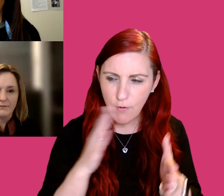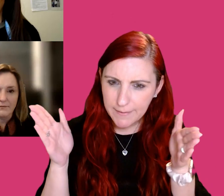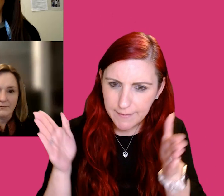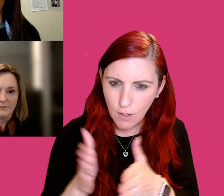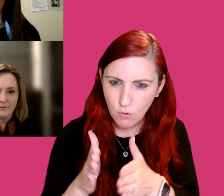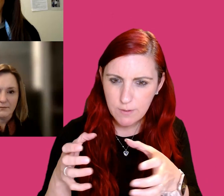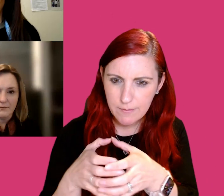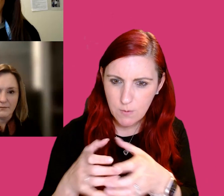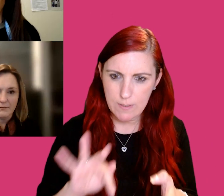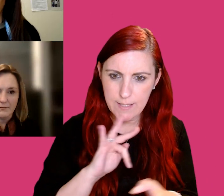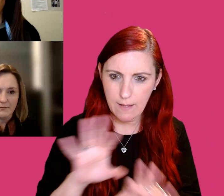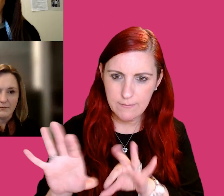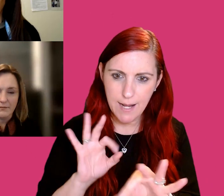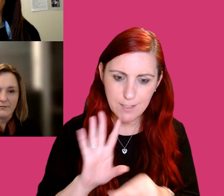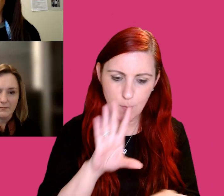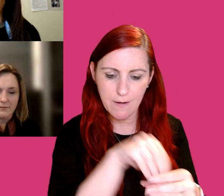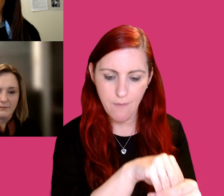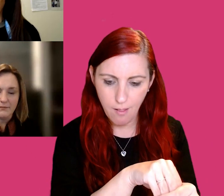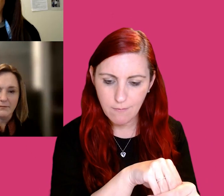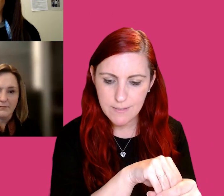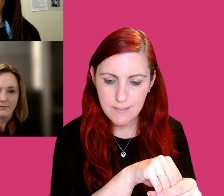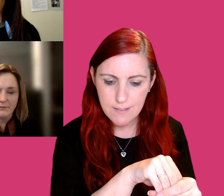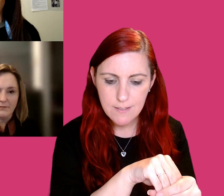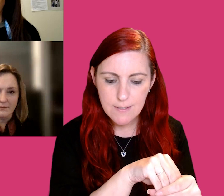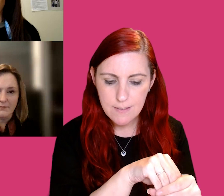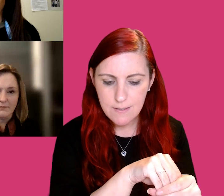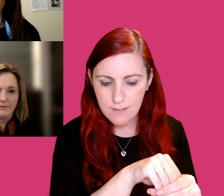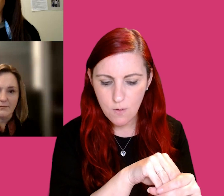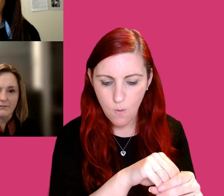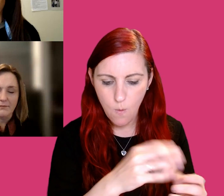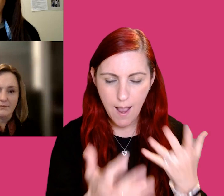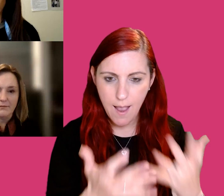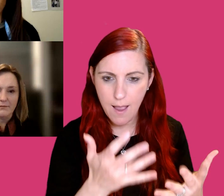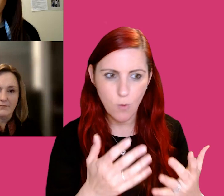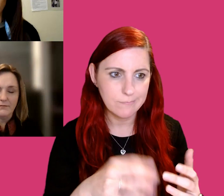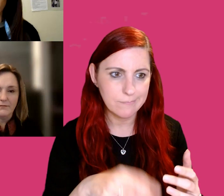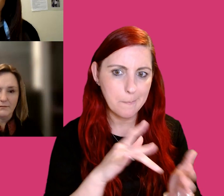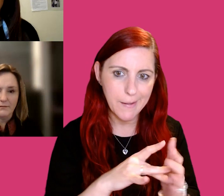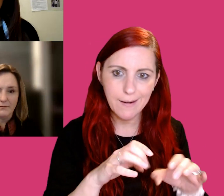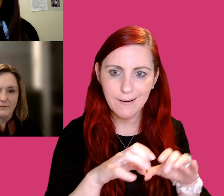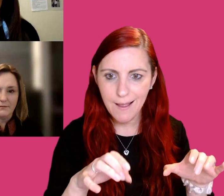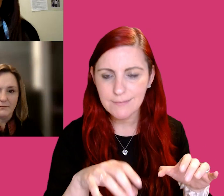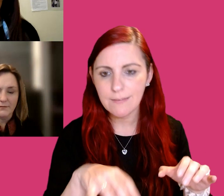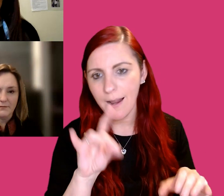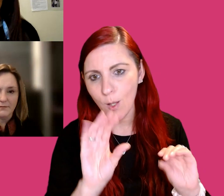select for getting involved uh middle class highly educated in research projects um which kind of